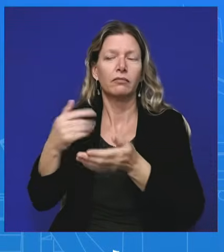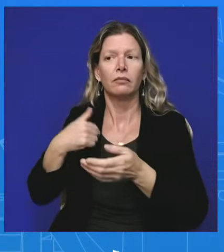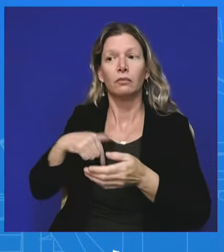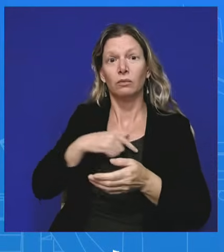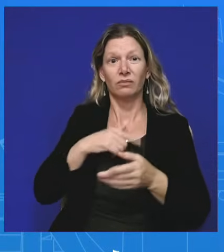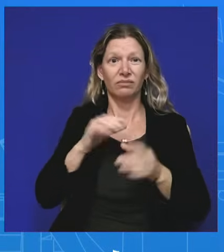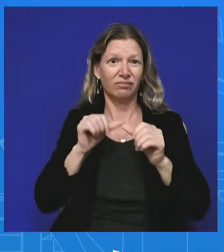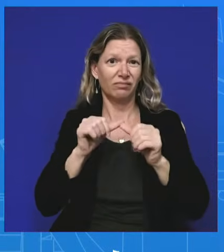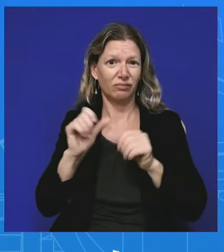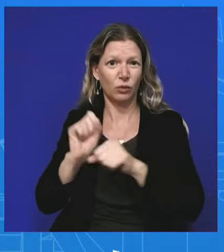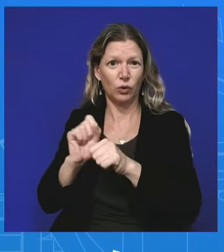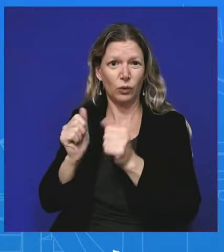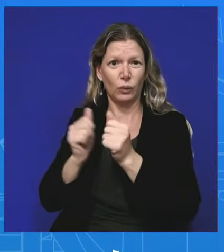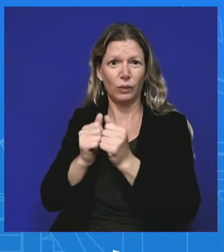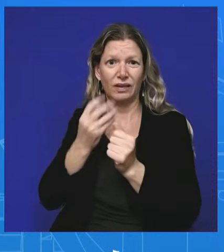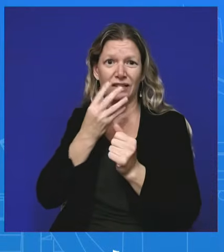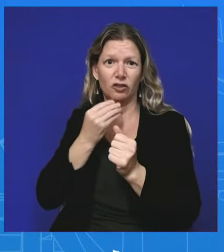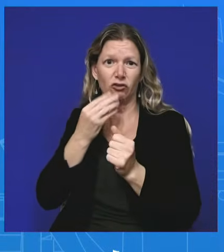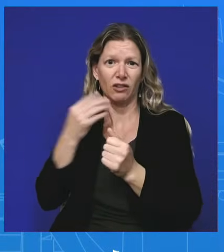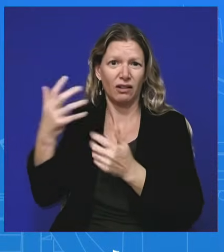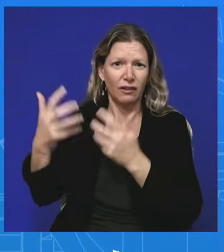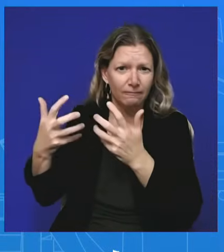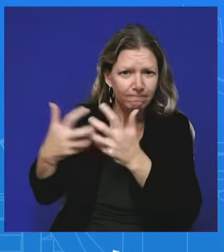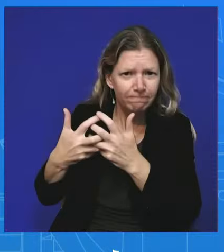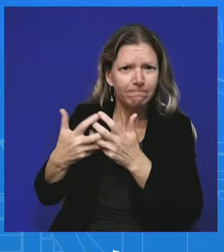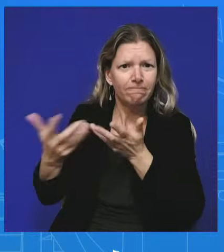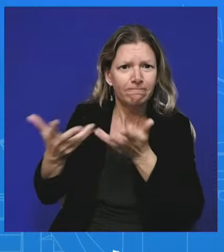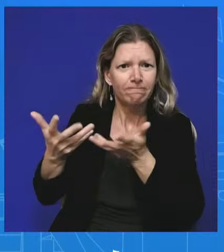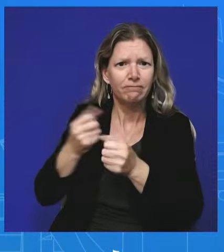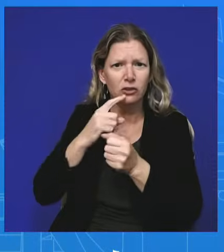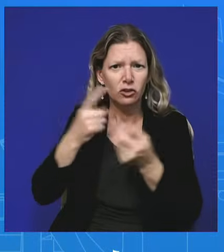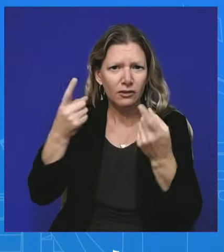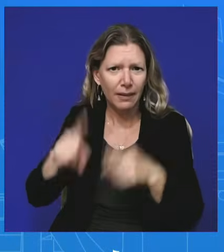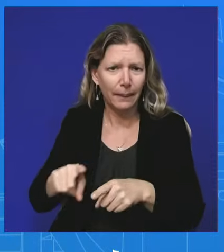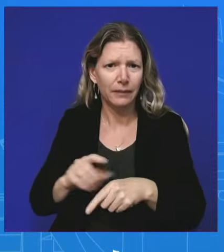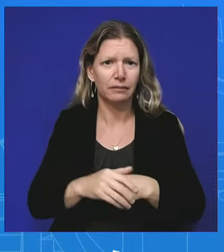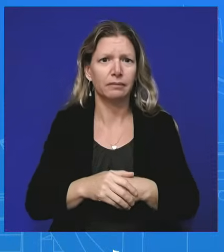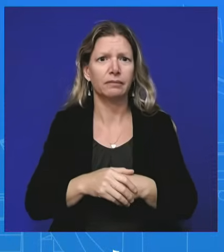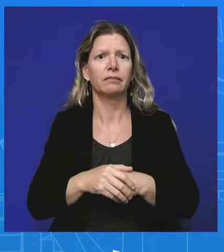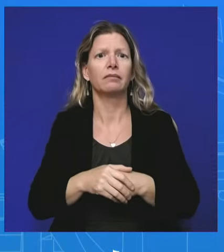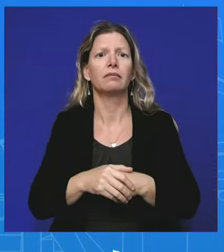There is a robust security plan for this effort, and we remain vigilant to potential threats to a- --